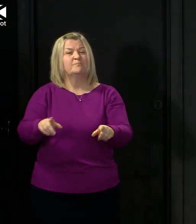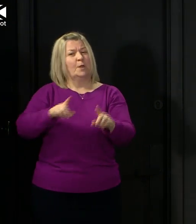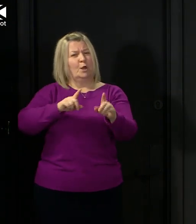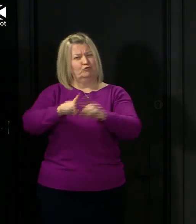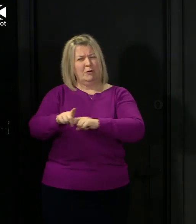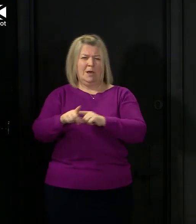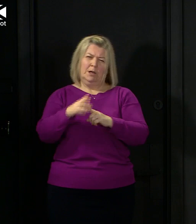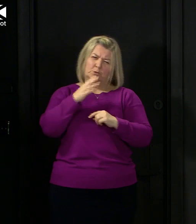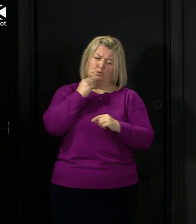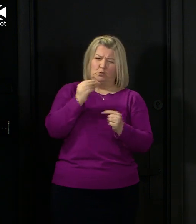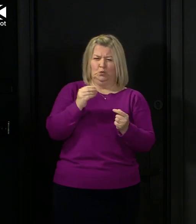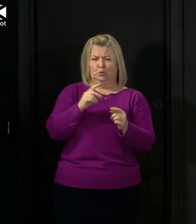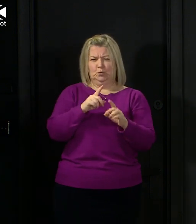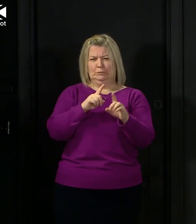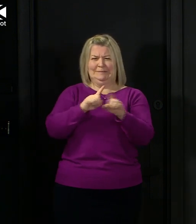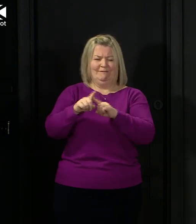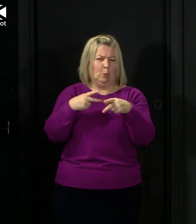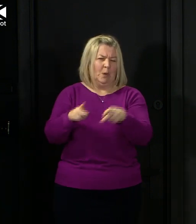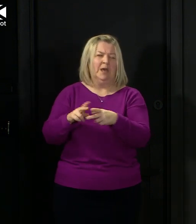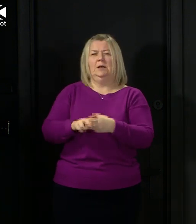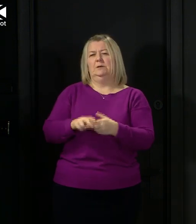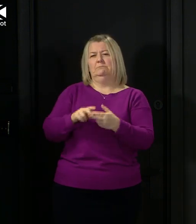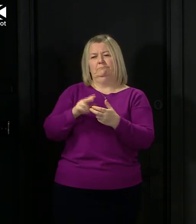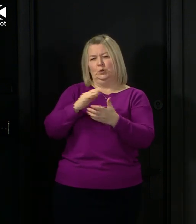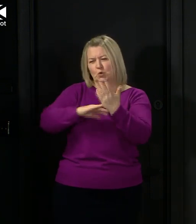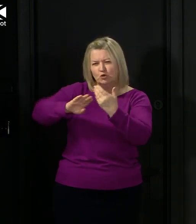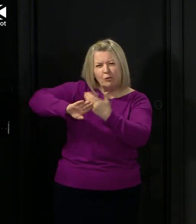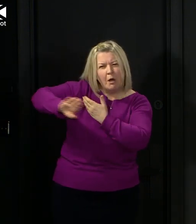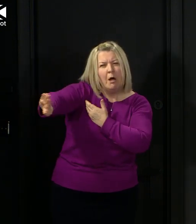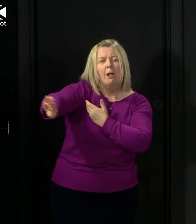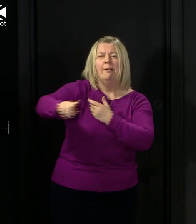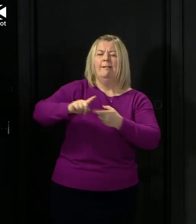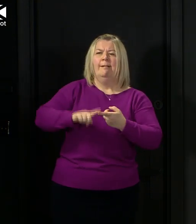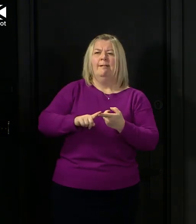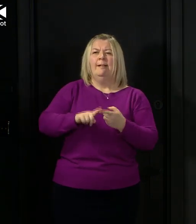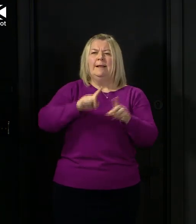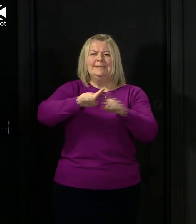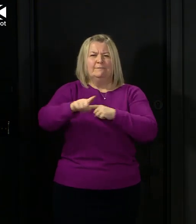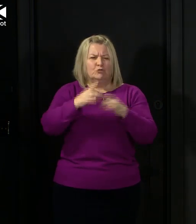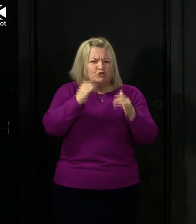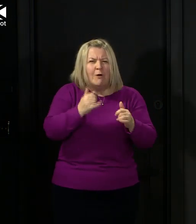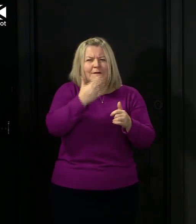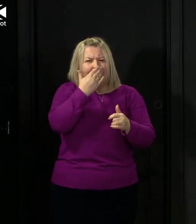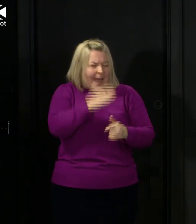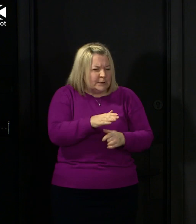compliance with social distancing, from attitude surveys through to different sources of information